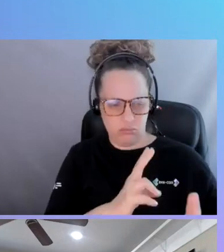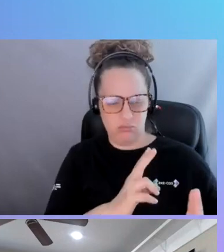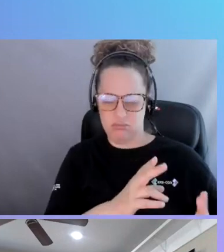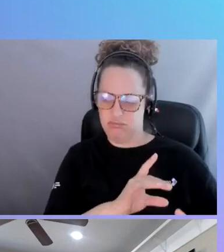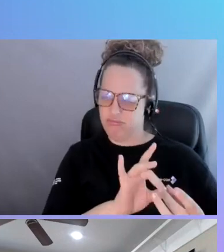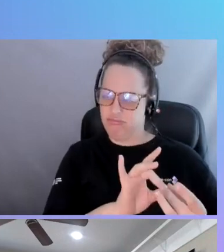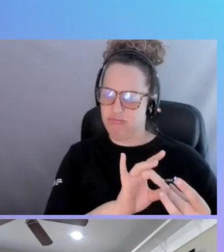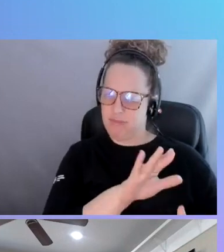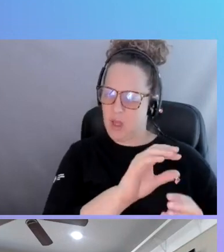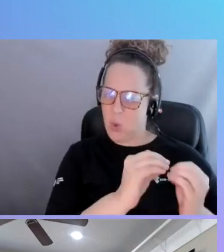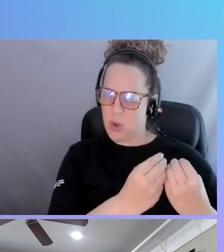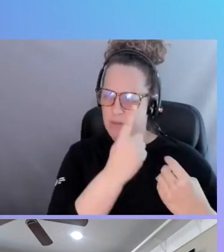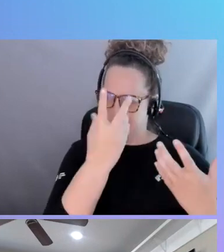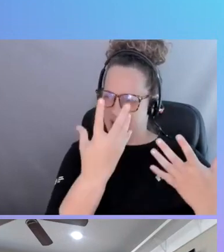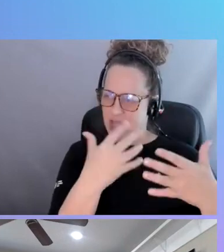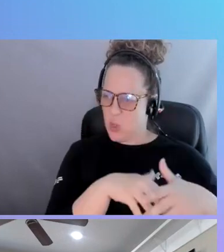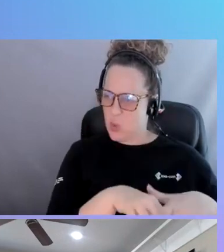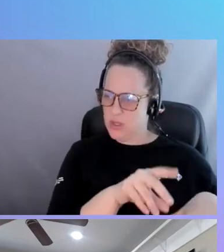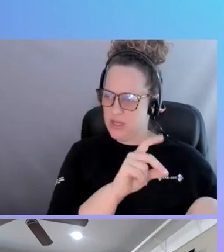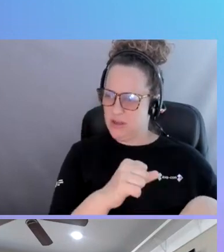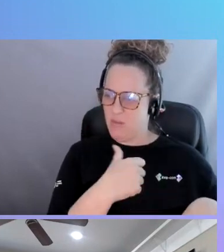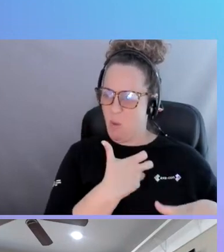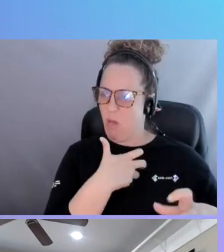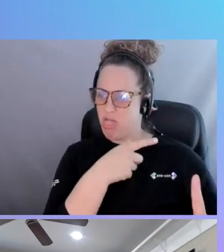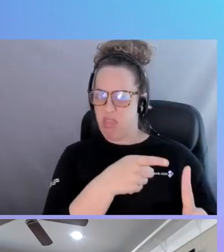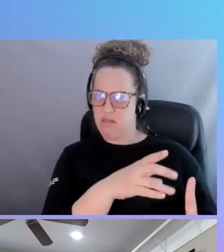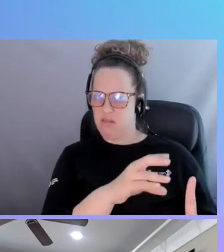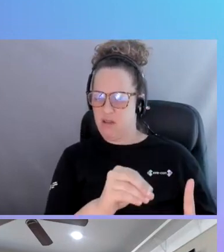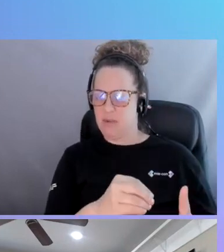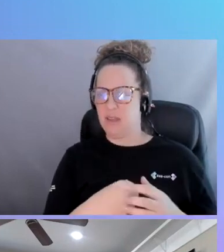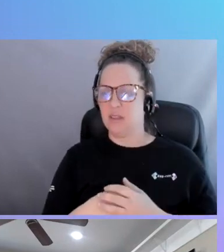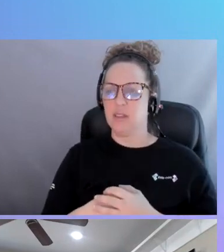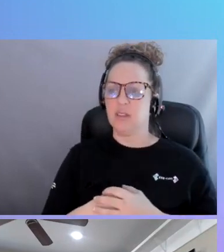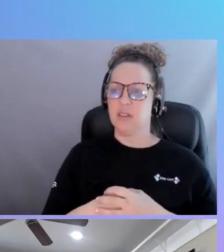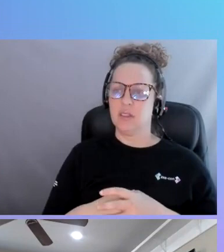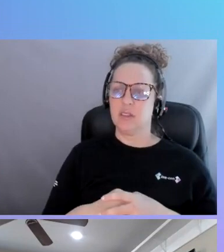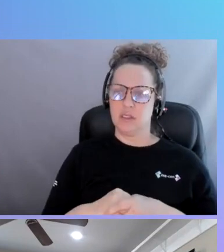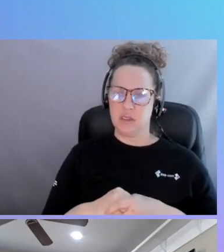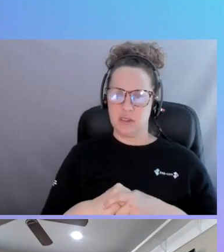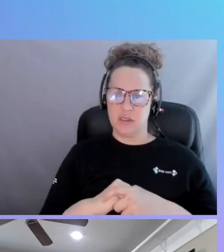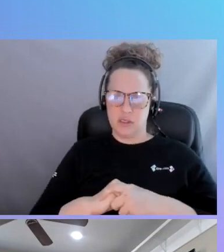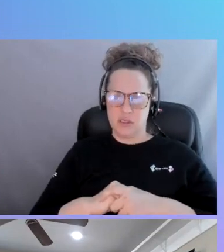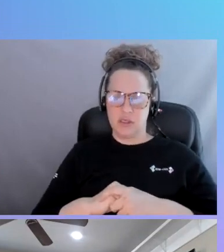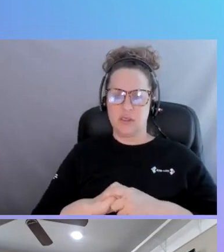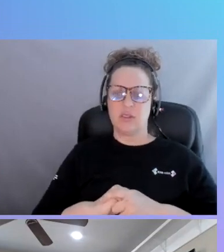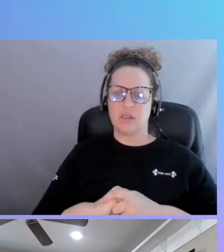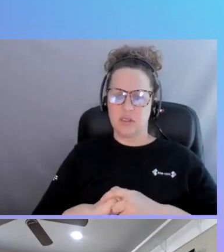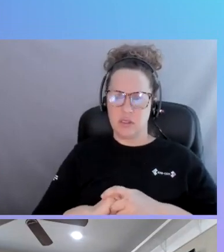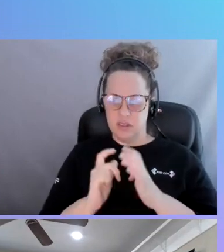or organization because you are inclusive of the disabled. And um, digital accessibility promotes quality content and